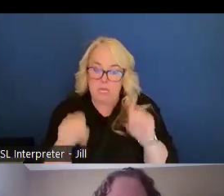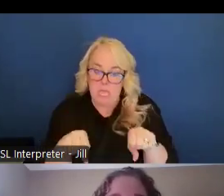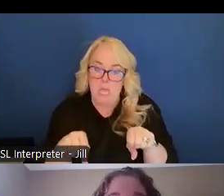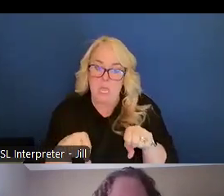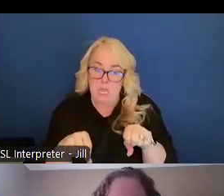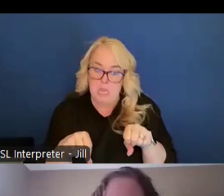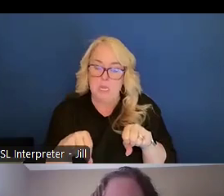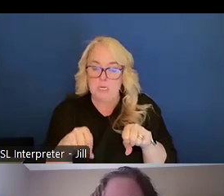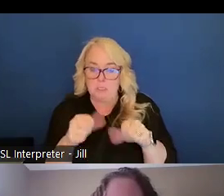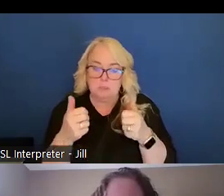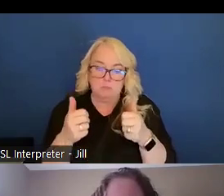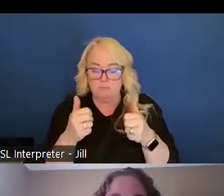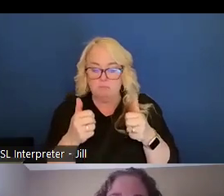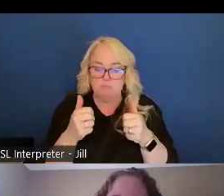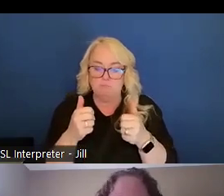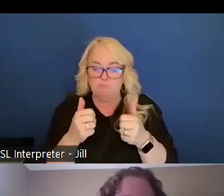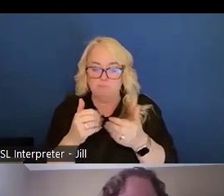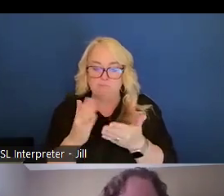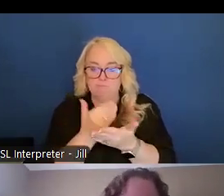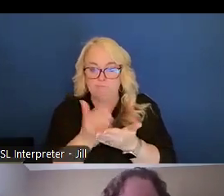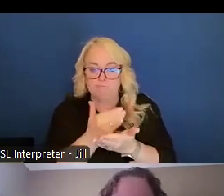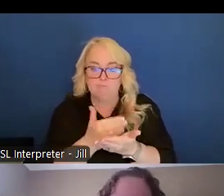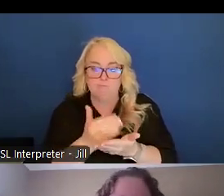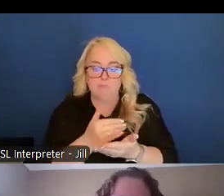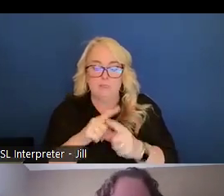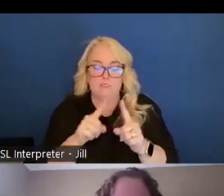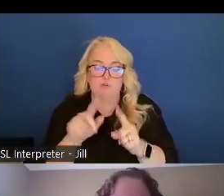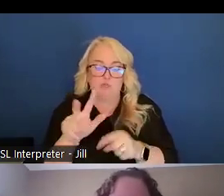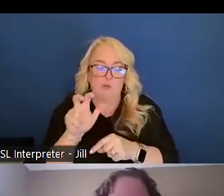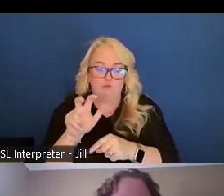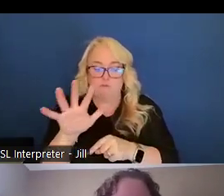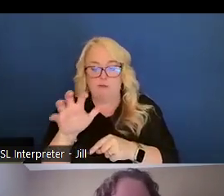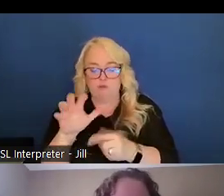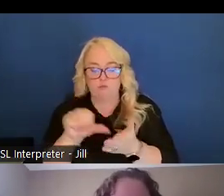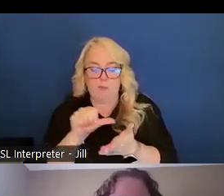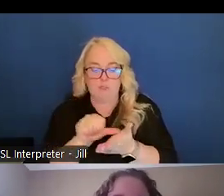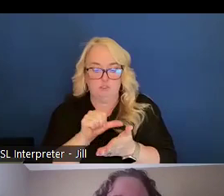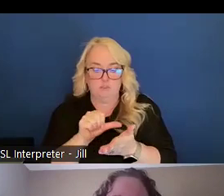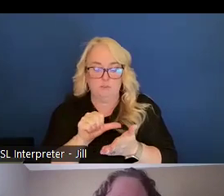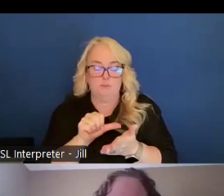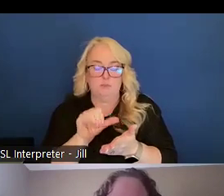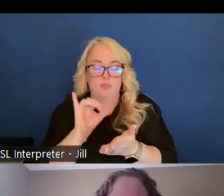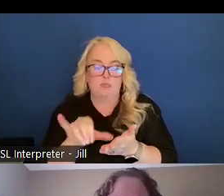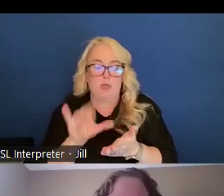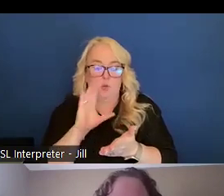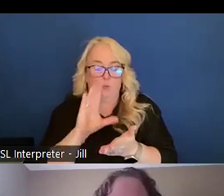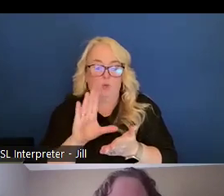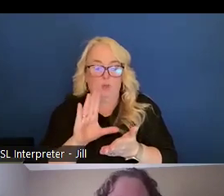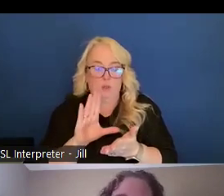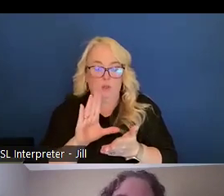look through the 300 or 500-page documents that may be out for comment, and actually just narrow down and say, this is the